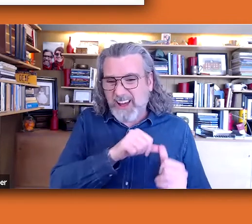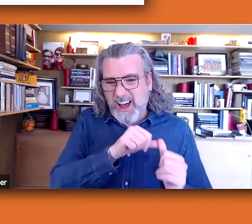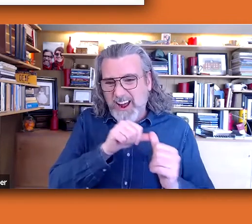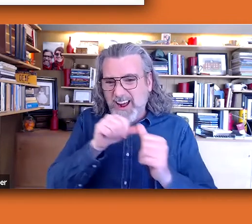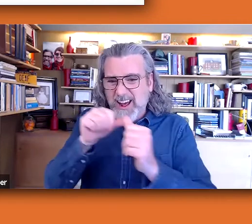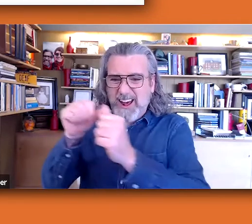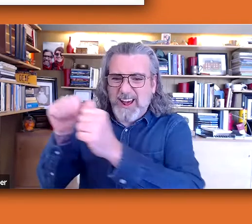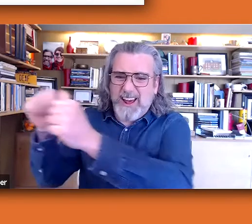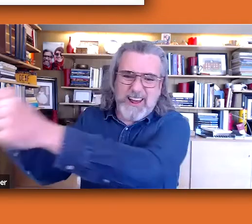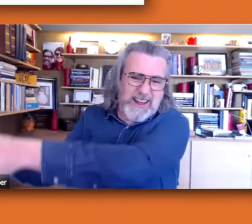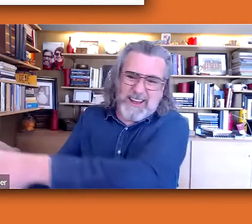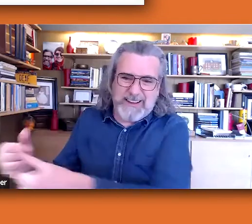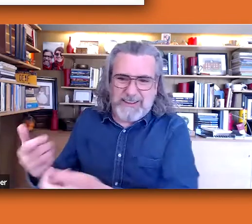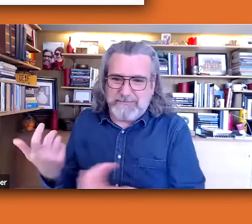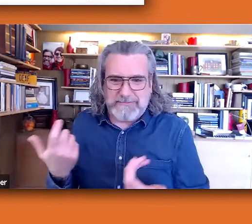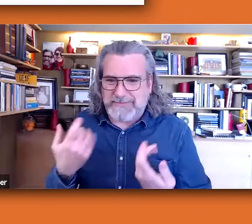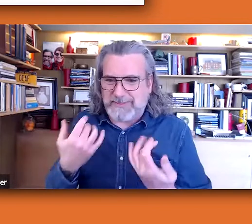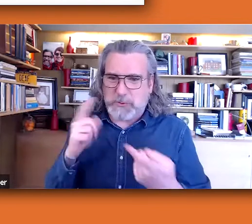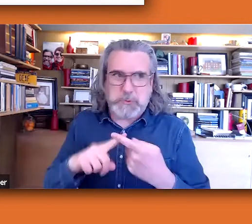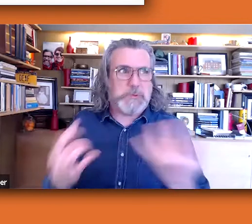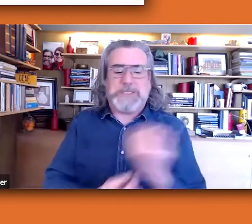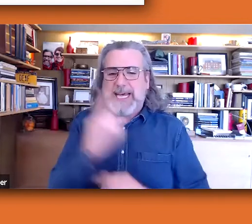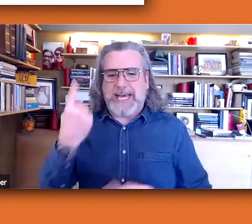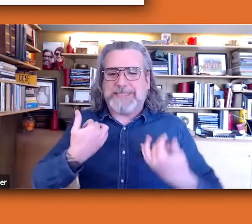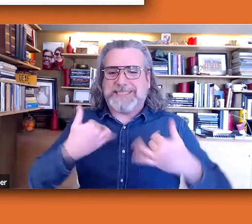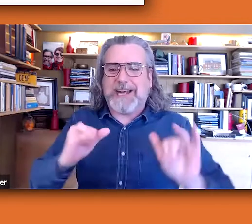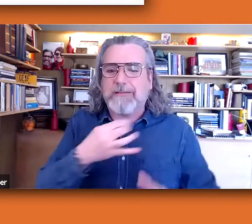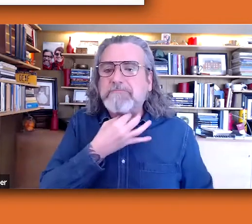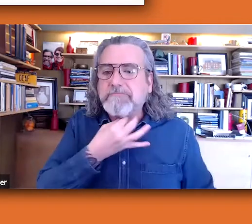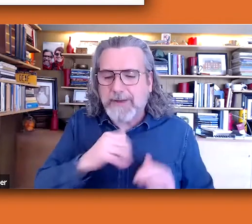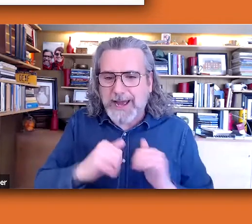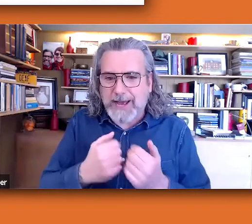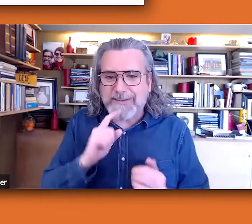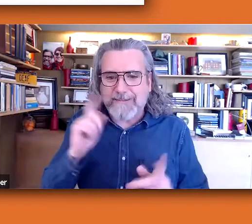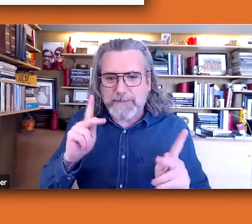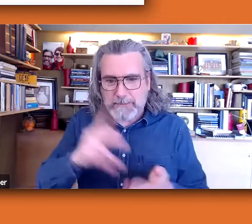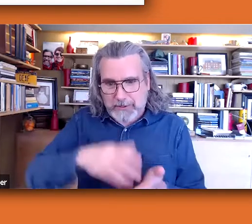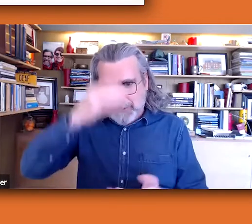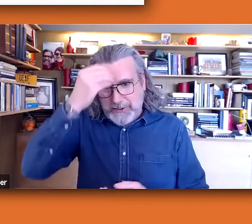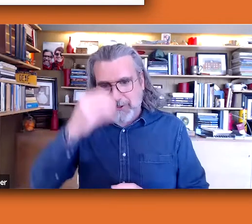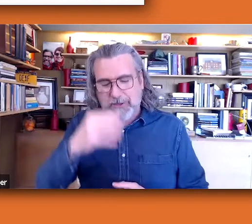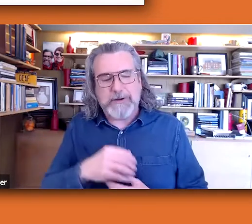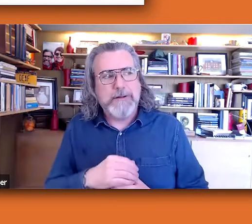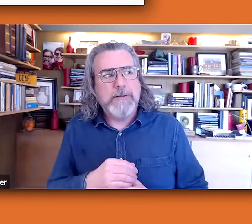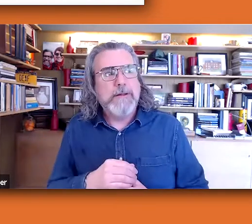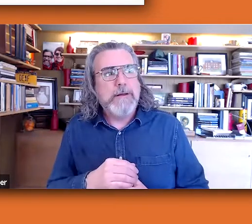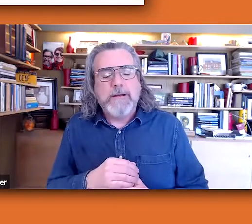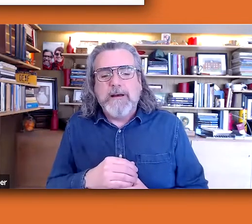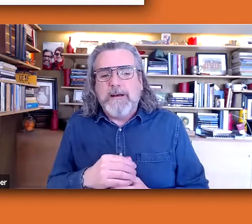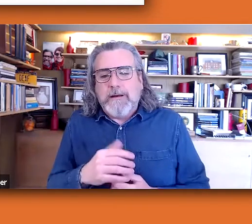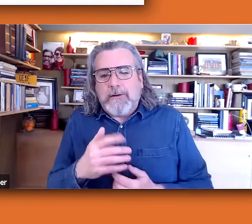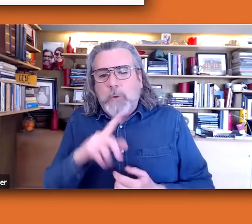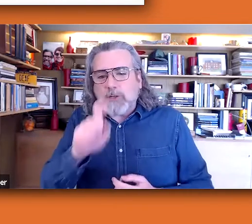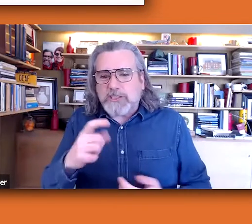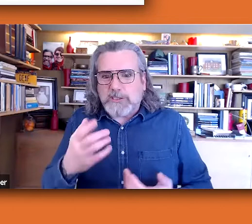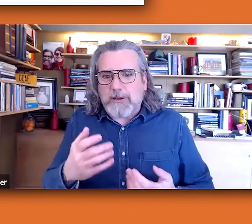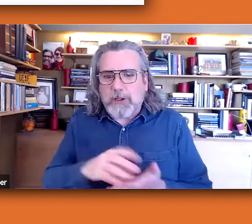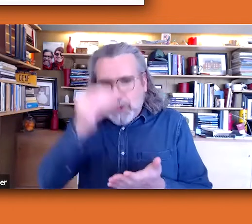and that interest has really stuck with me until today. I'm still curious about how deaf people learn.